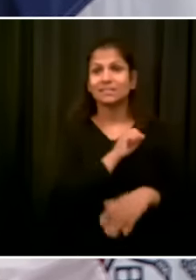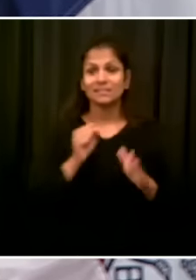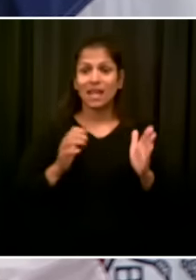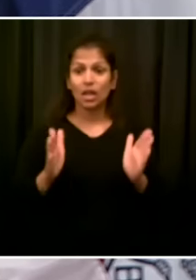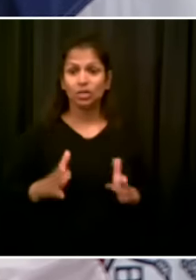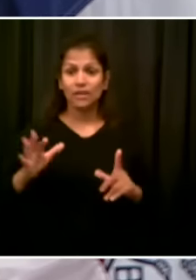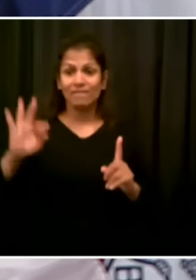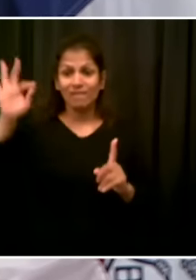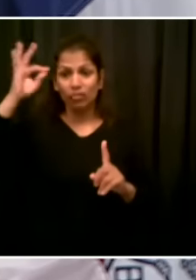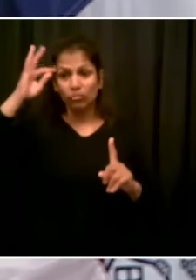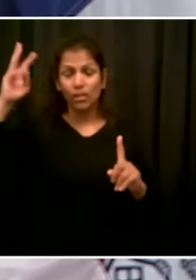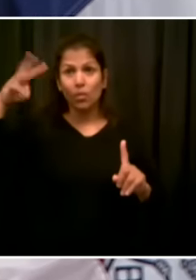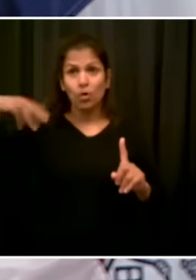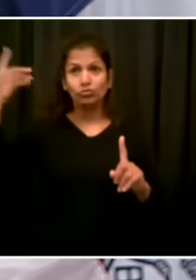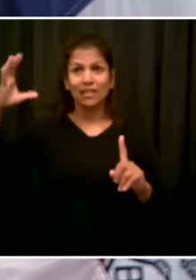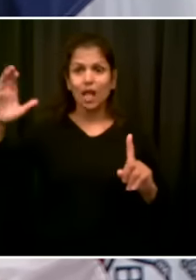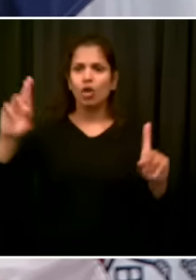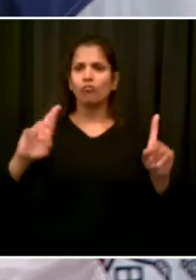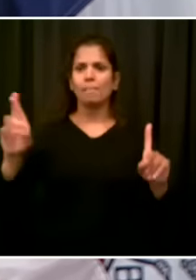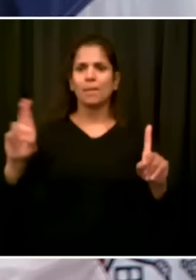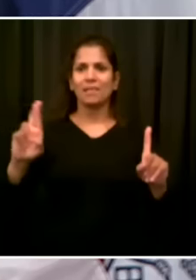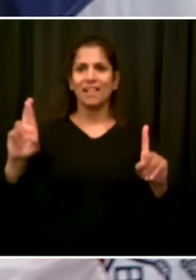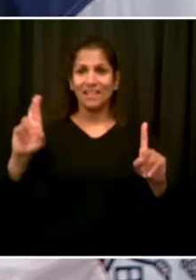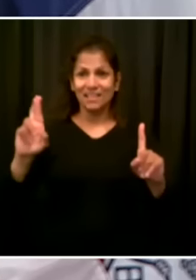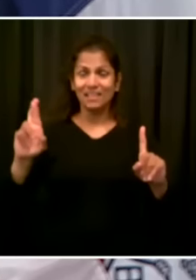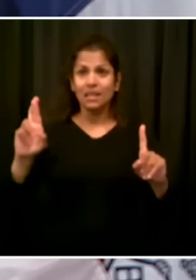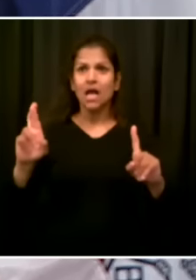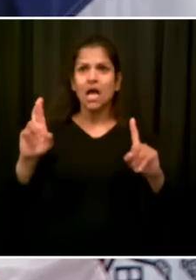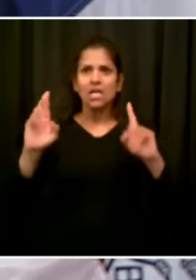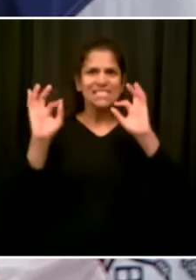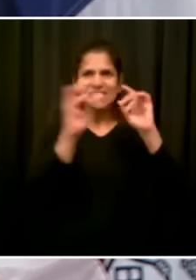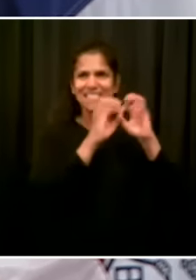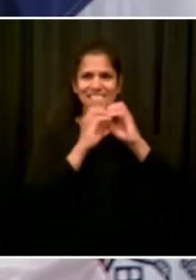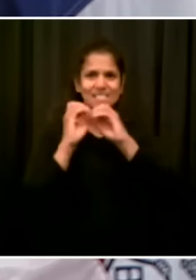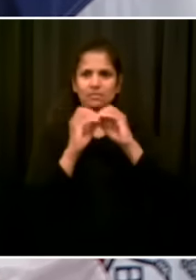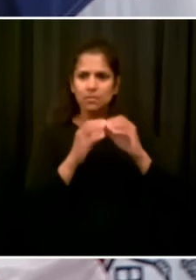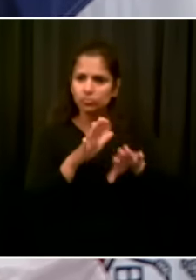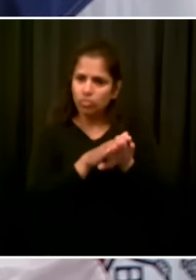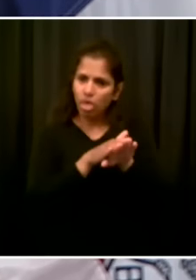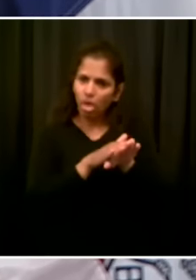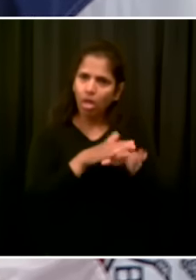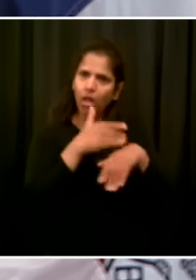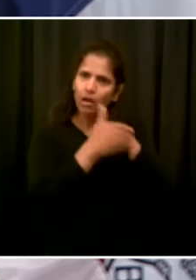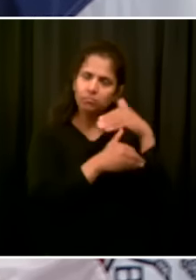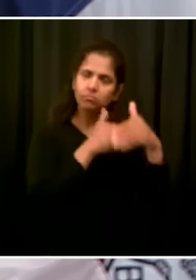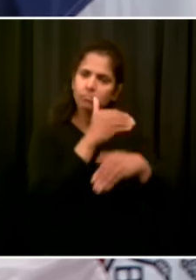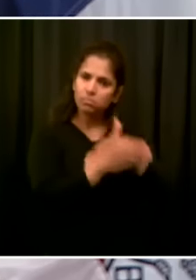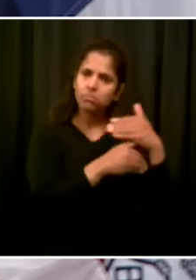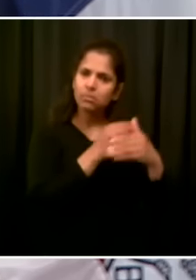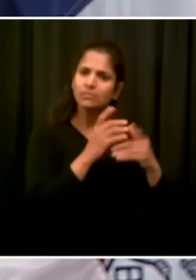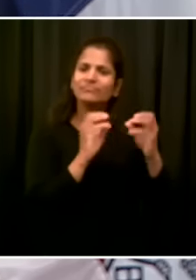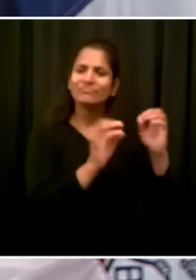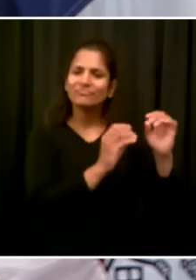WEEKS. IT LECARLY, THE BIG PICTURE IS THAT THE VAST MAJORITY OF NEW